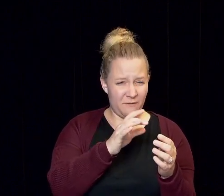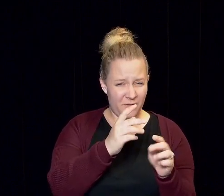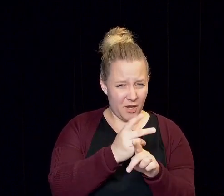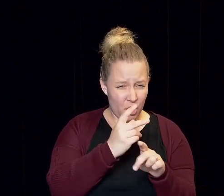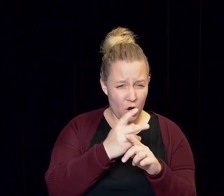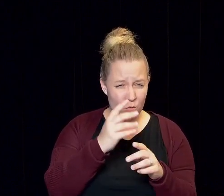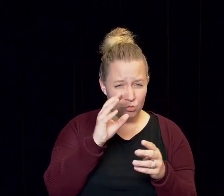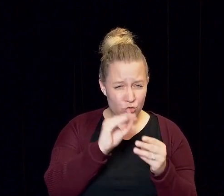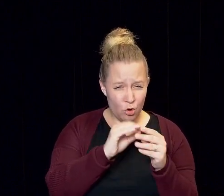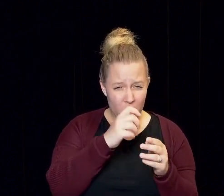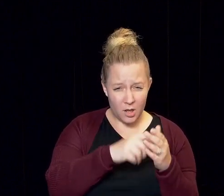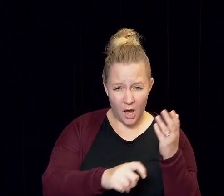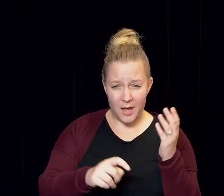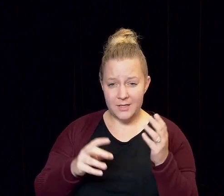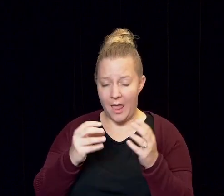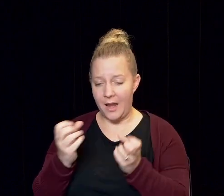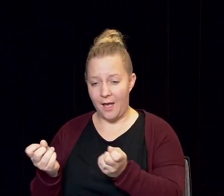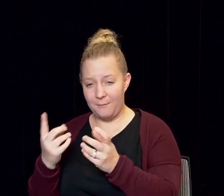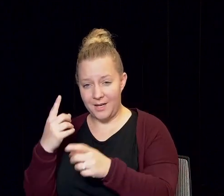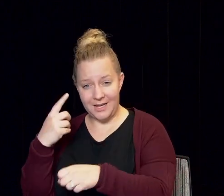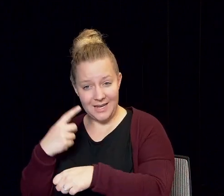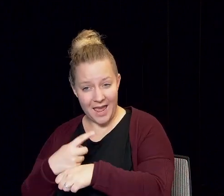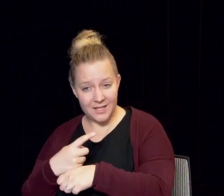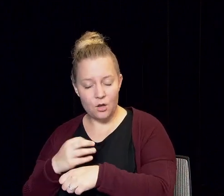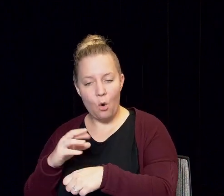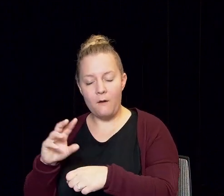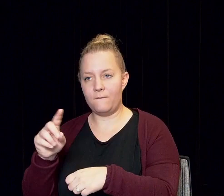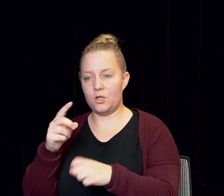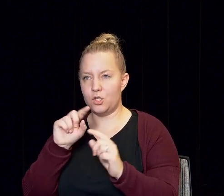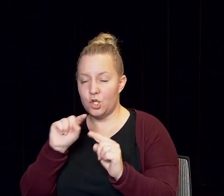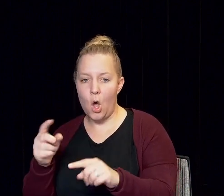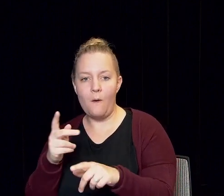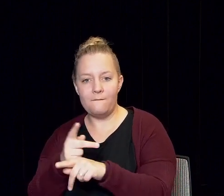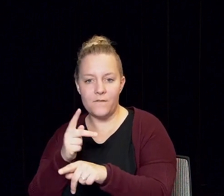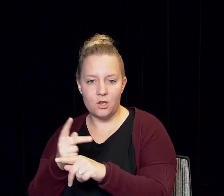days I can go? Or, am I do I first just go and then I figure out my total cost? And